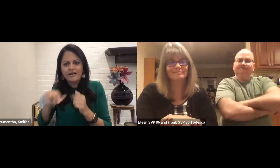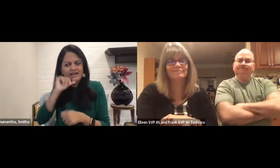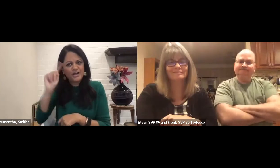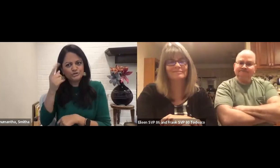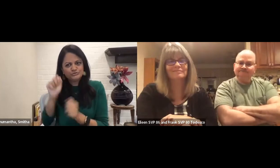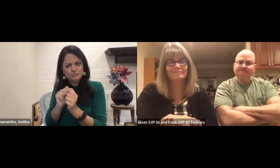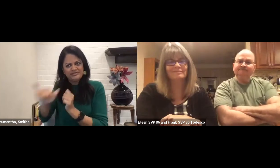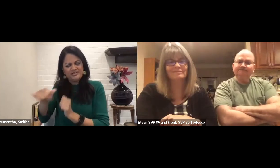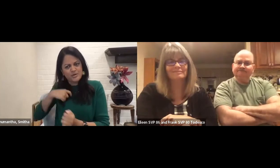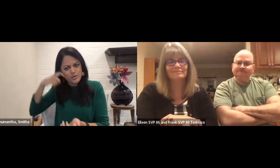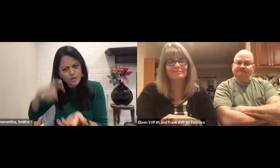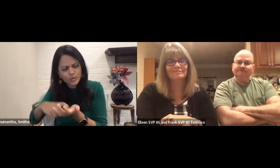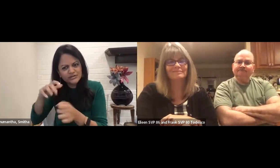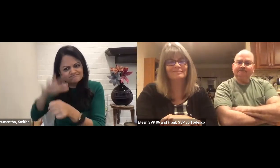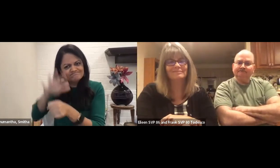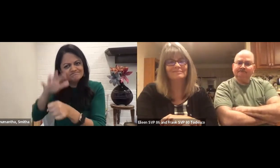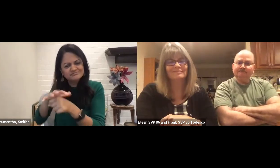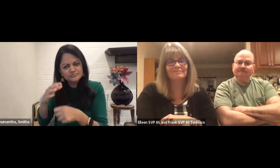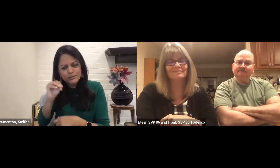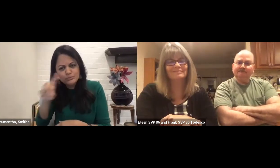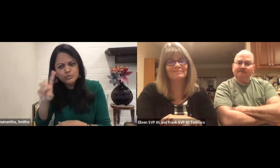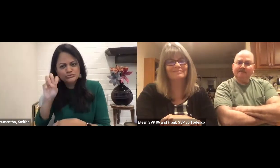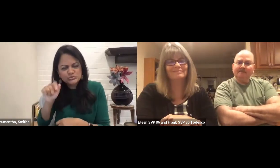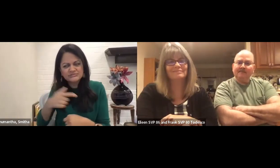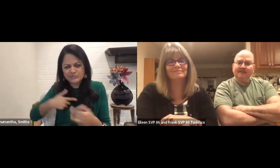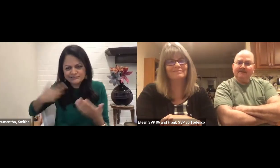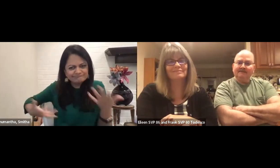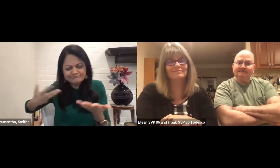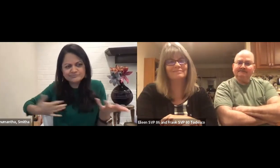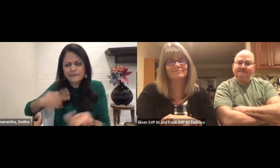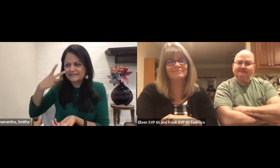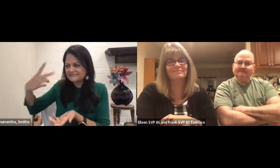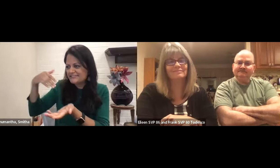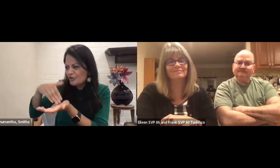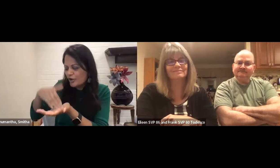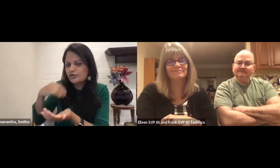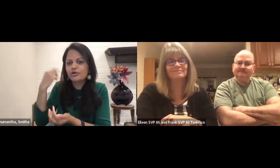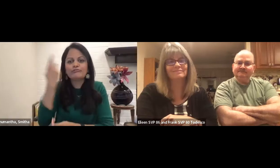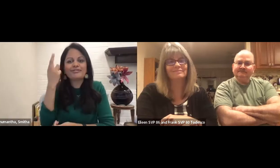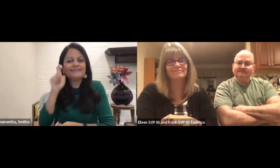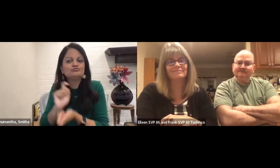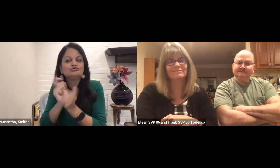that we were managing his medication to control the diabetes, so, you know, with the mood swings and everything else, we had to make sure.